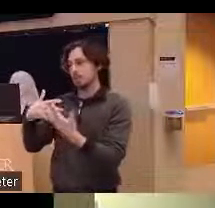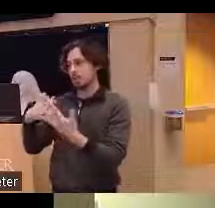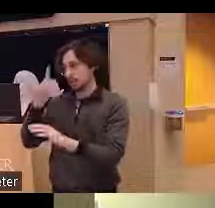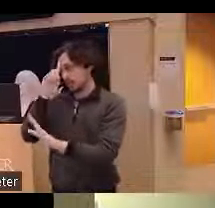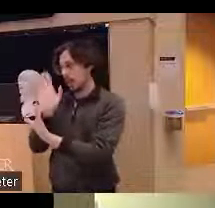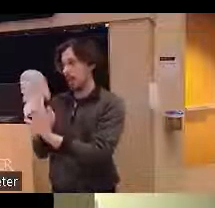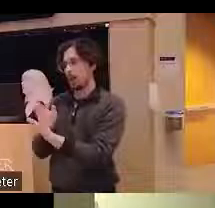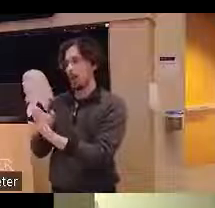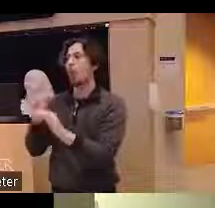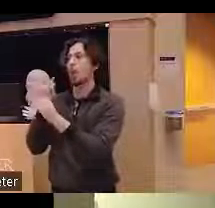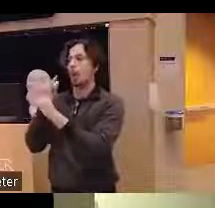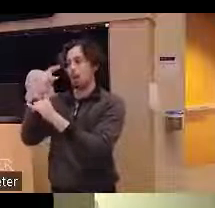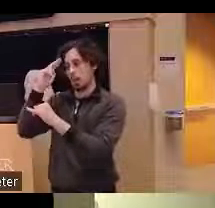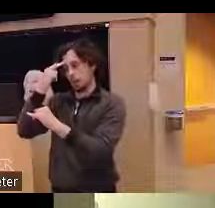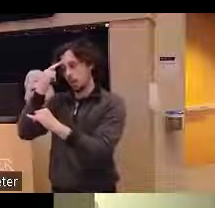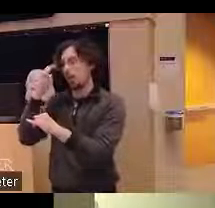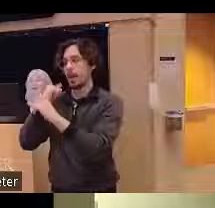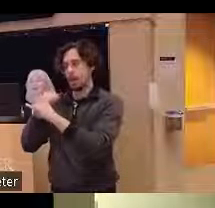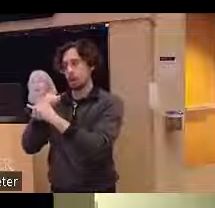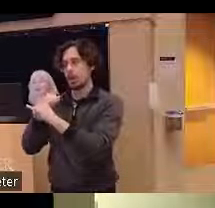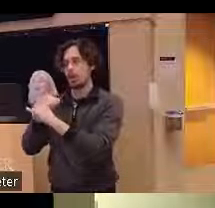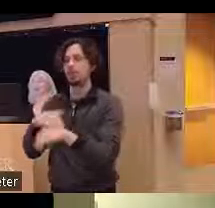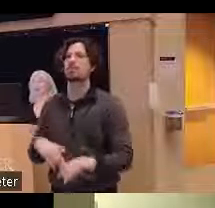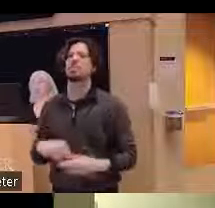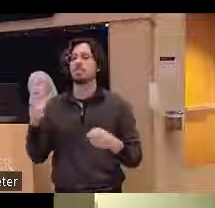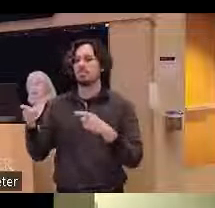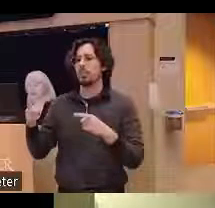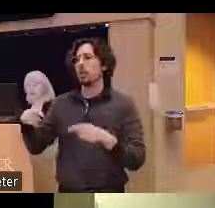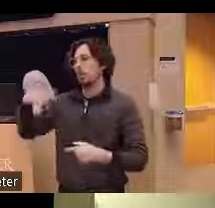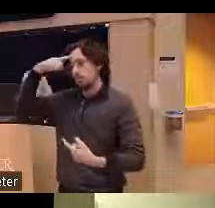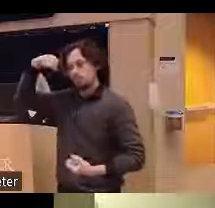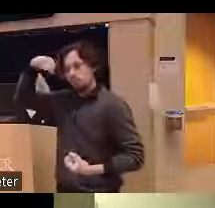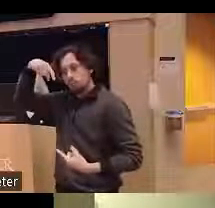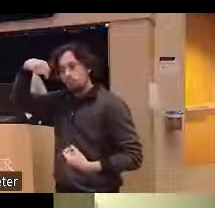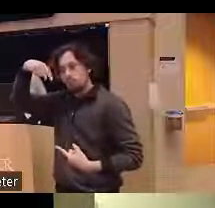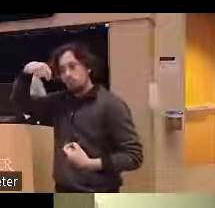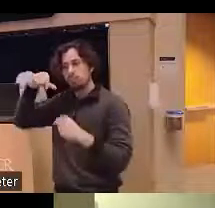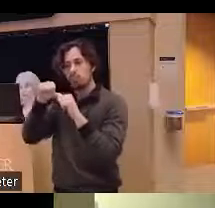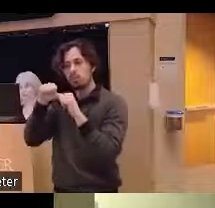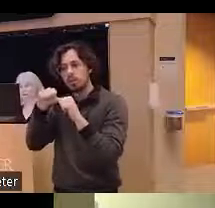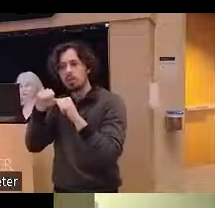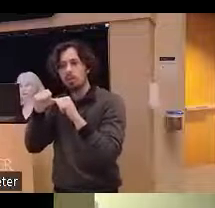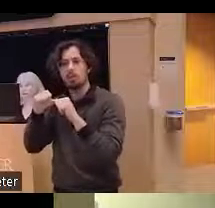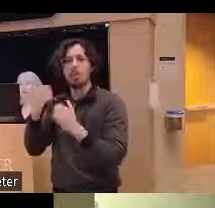the brain and the immune system are in constant communication and that there could be a clue here